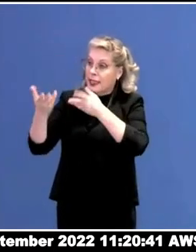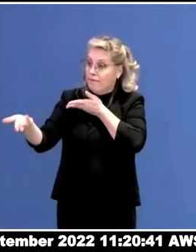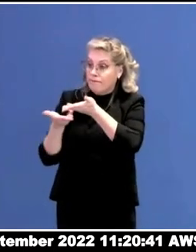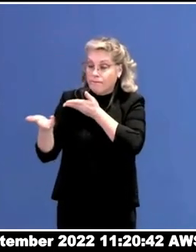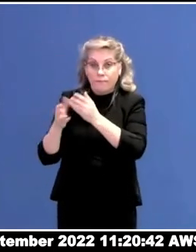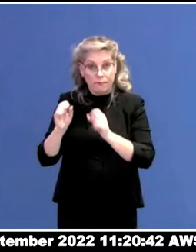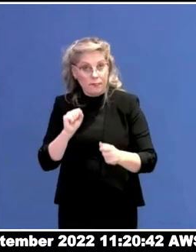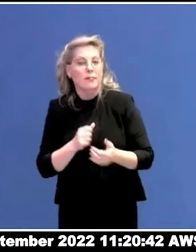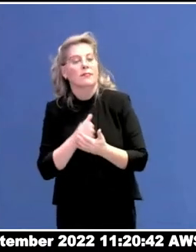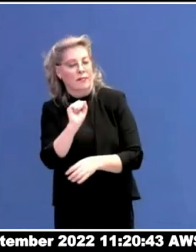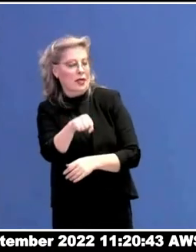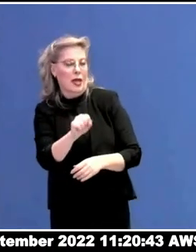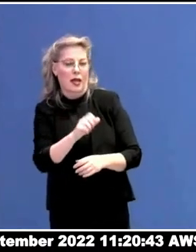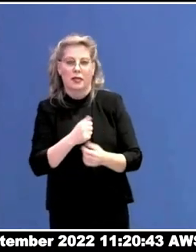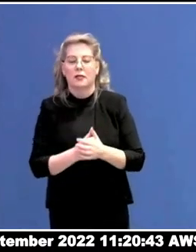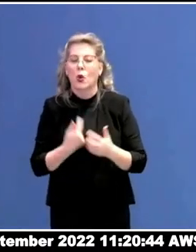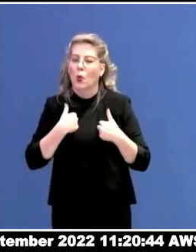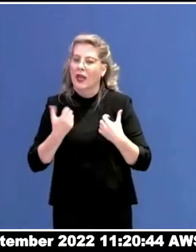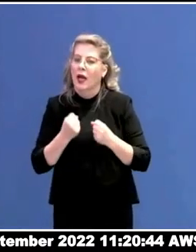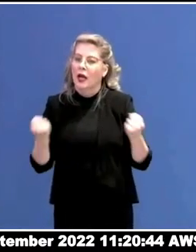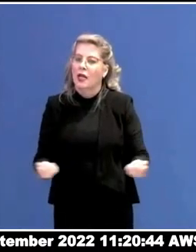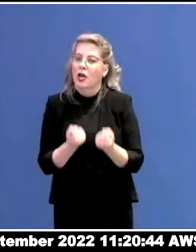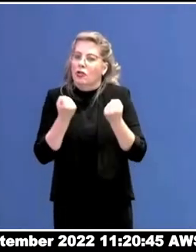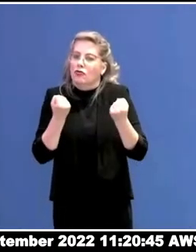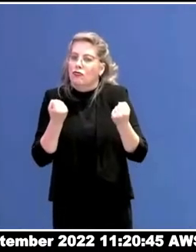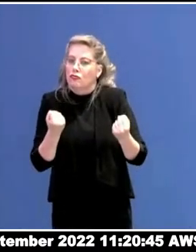We had a strong relationship, and bearing in mind that I was on the Suicide Prevention